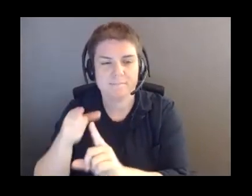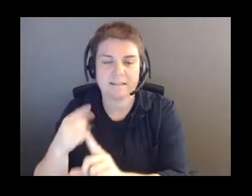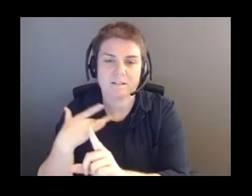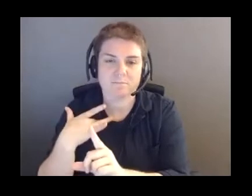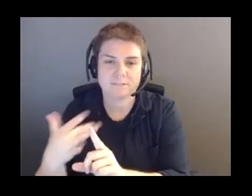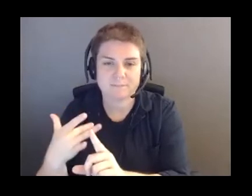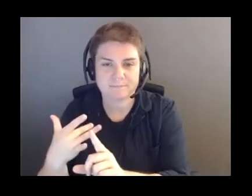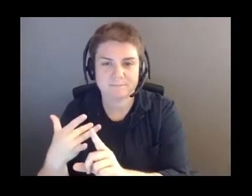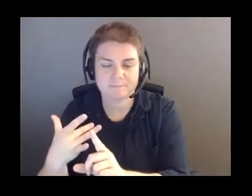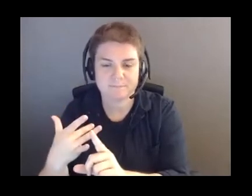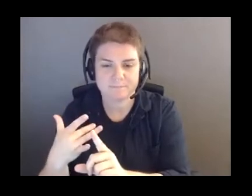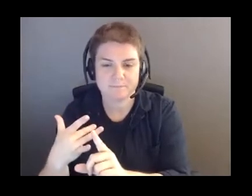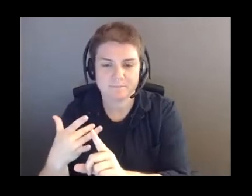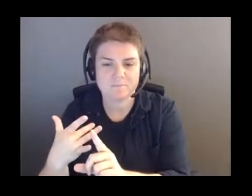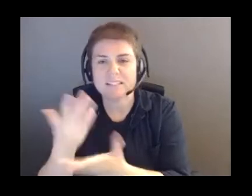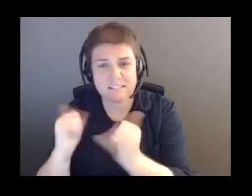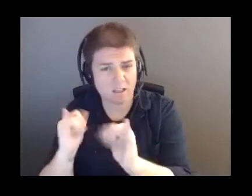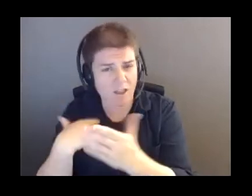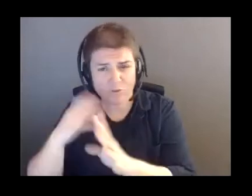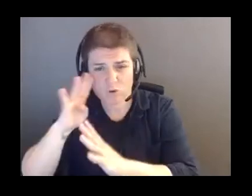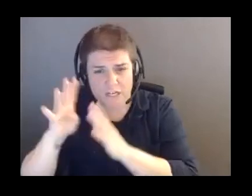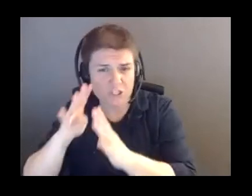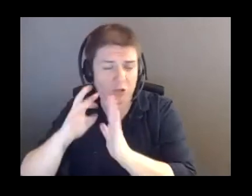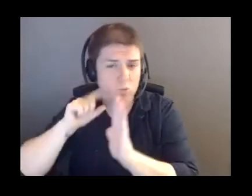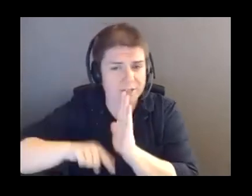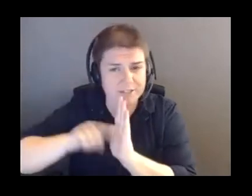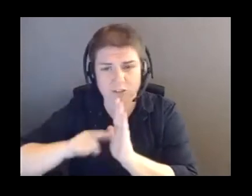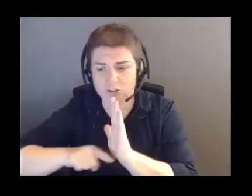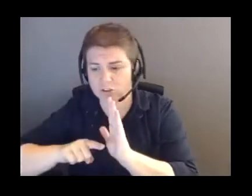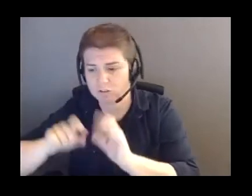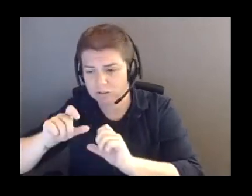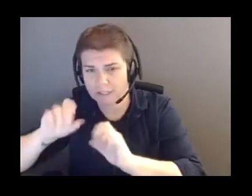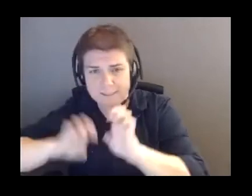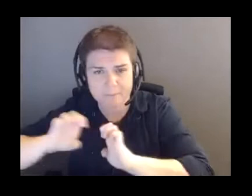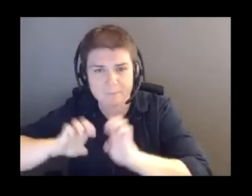aspects of creation, research, experimentation, development, etc. but they are more externally